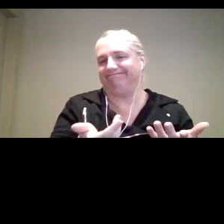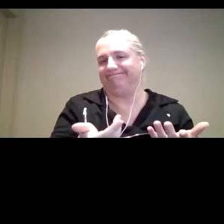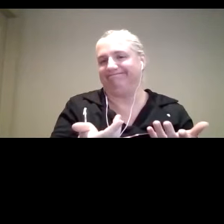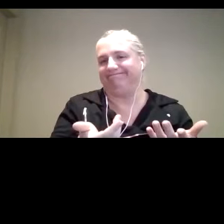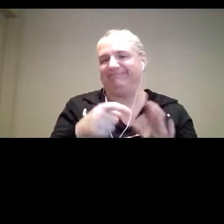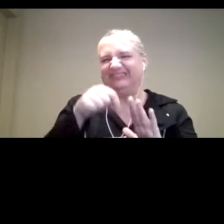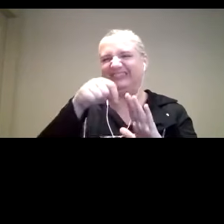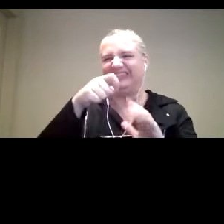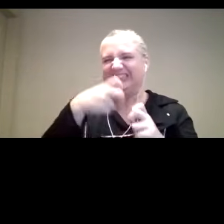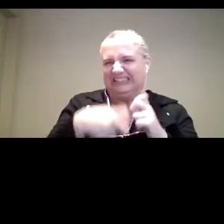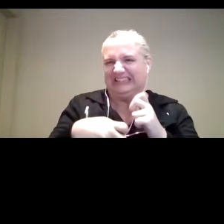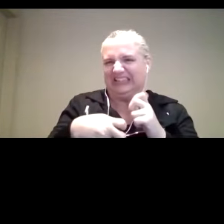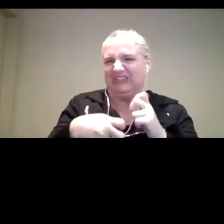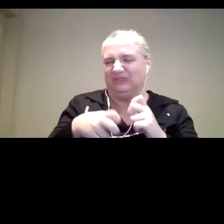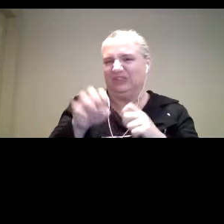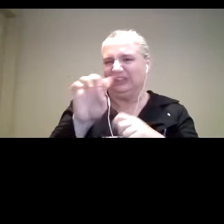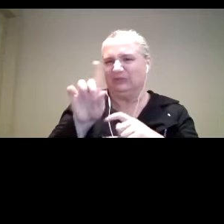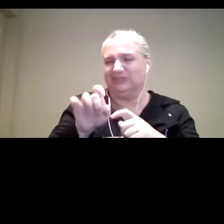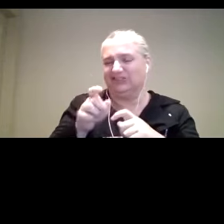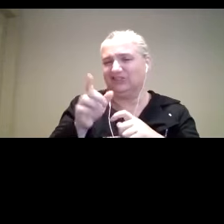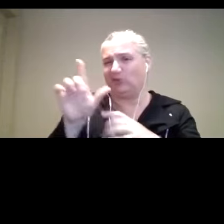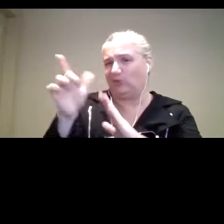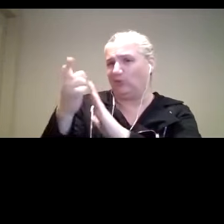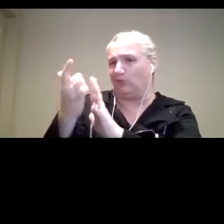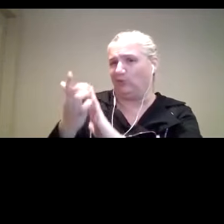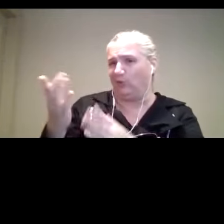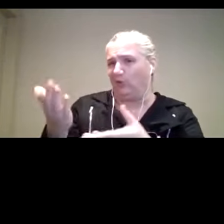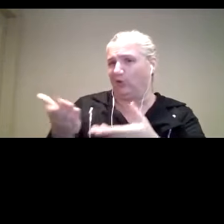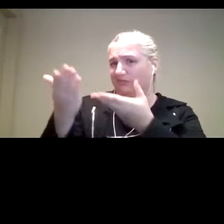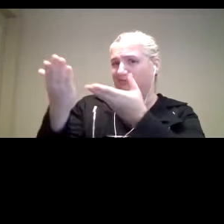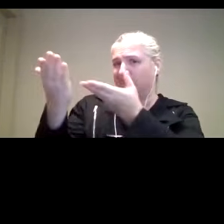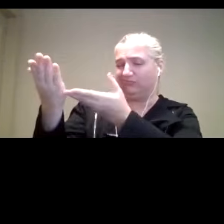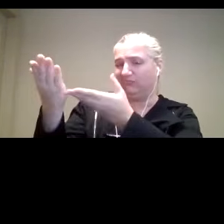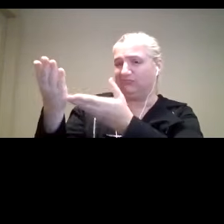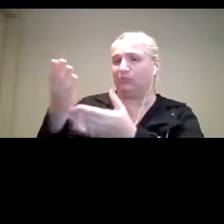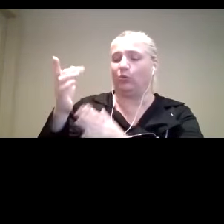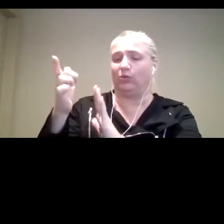difficult questions over to actual law experts.